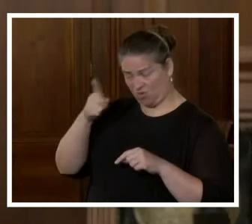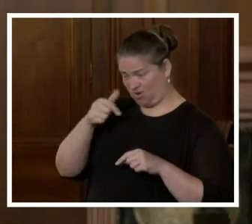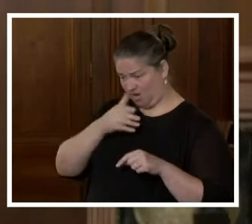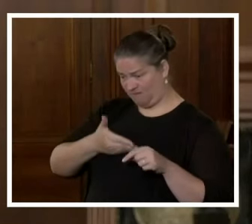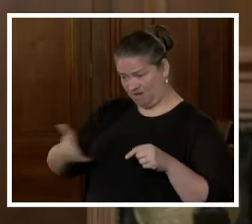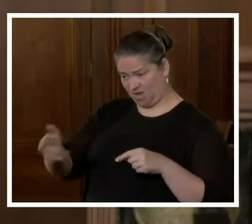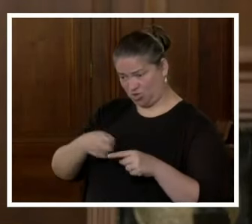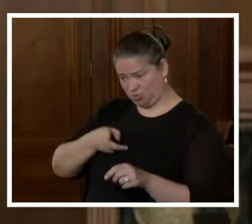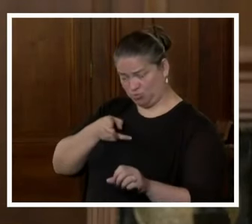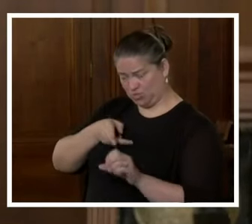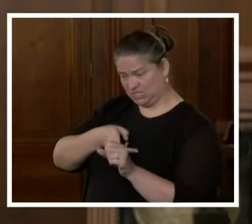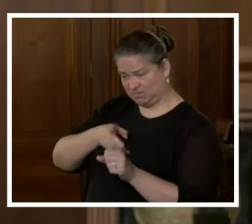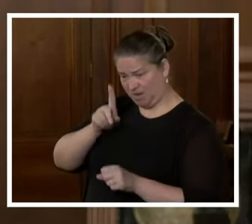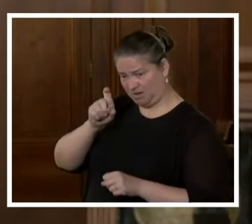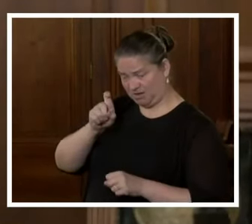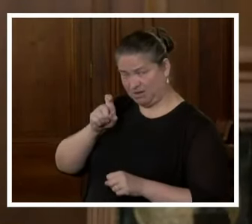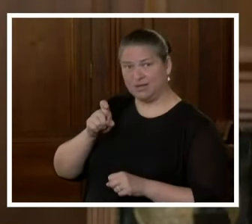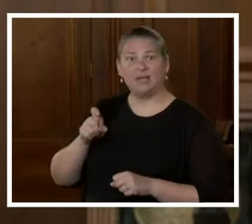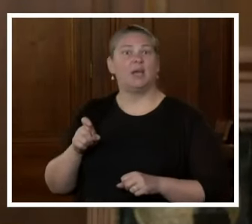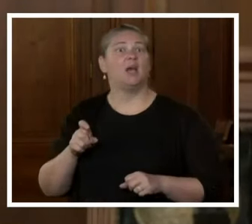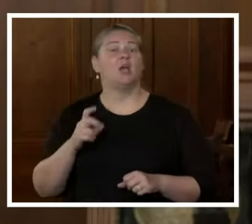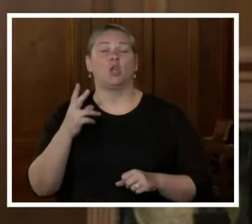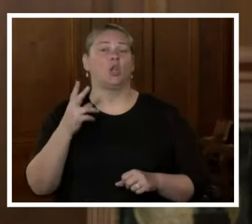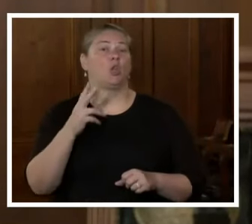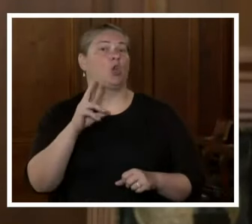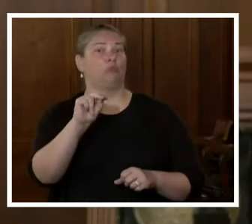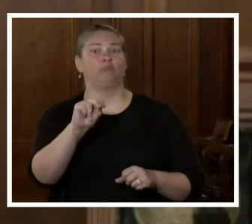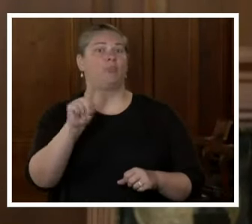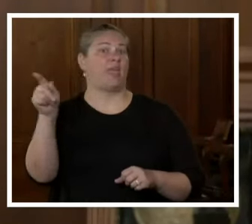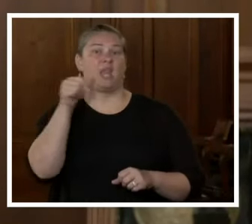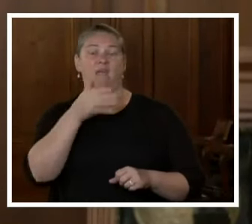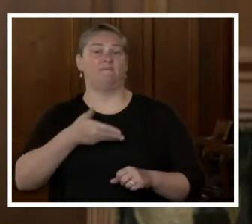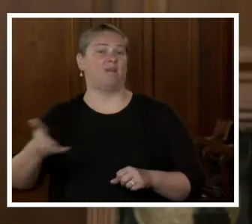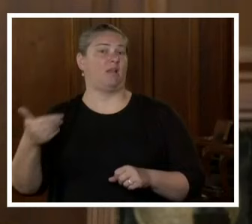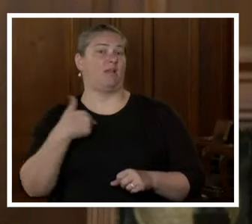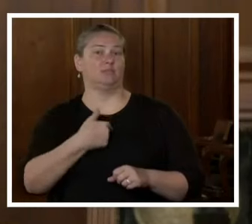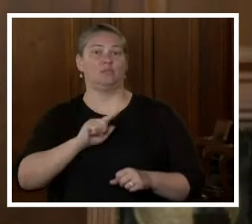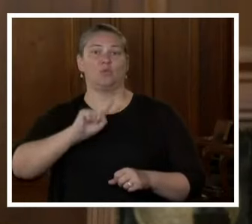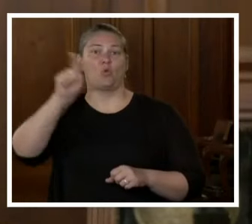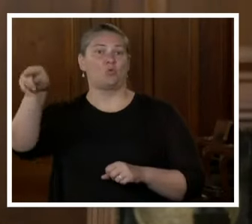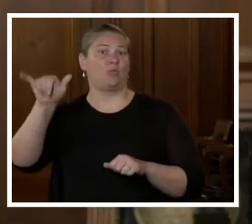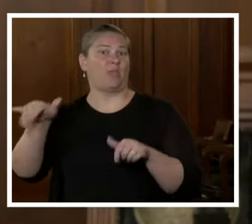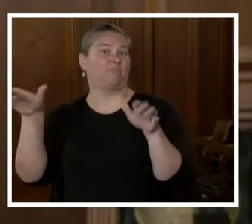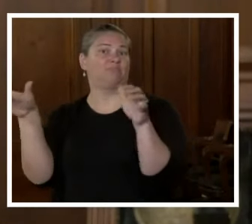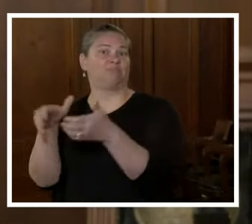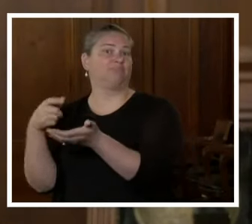THE QUESTION IS MY CONCERN